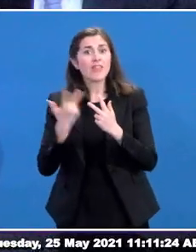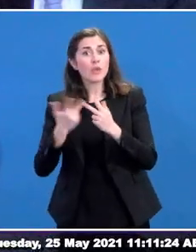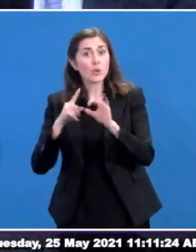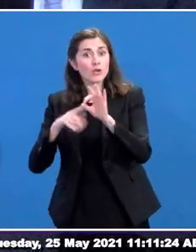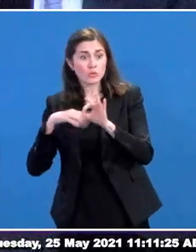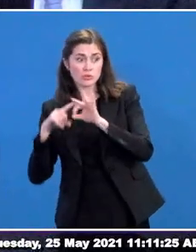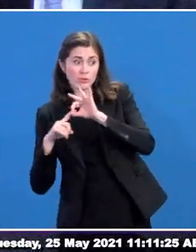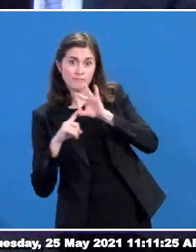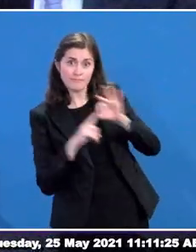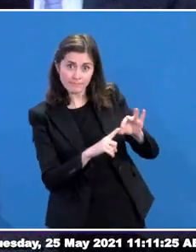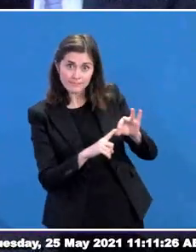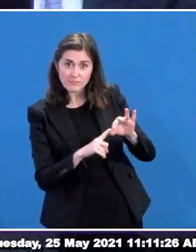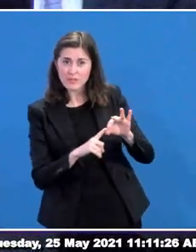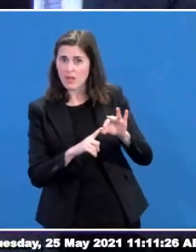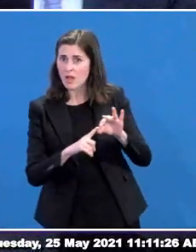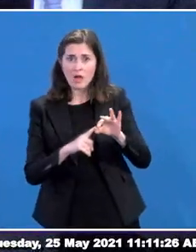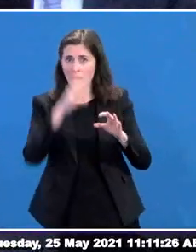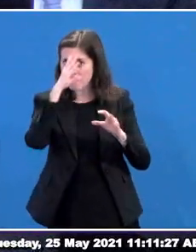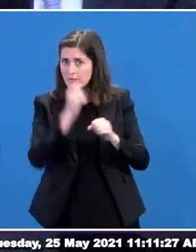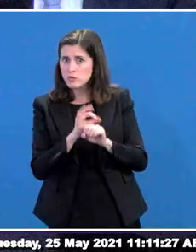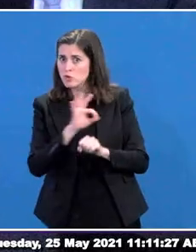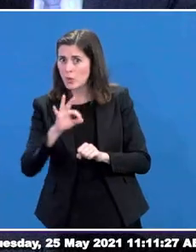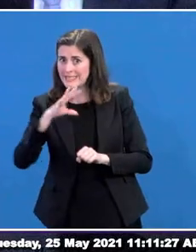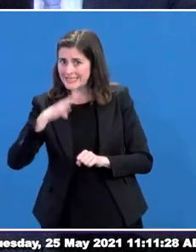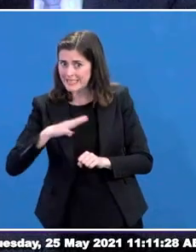have been resolved but I'm happy to double check with them.